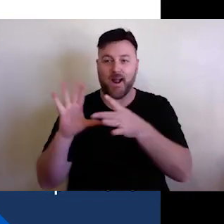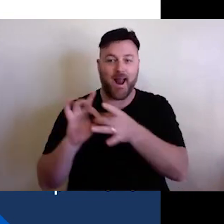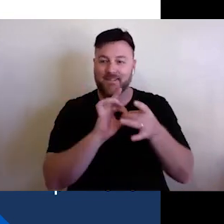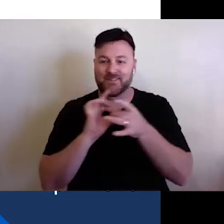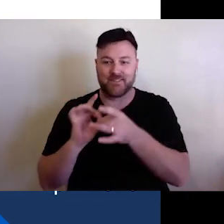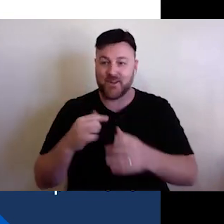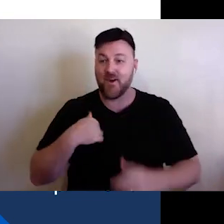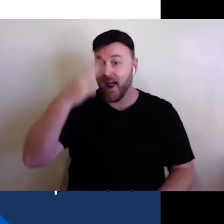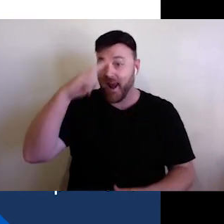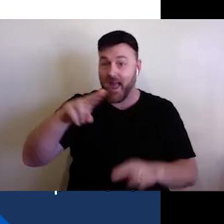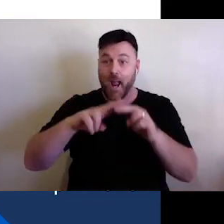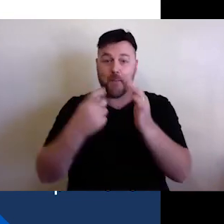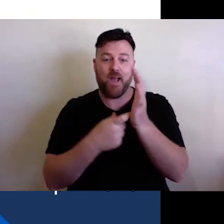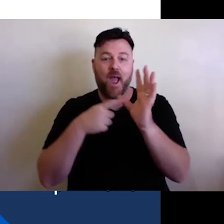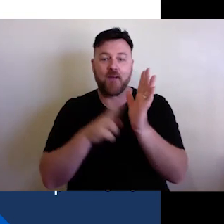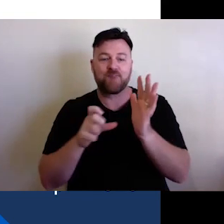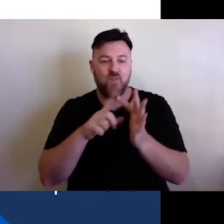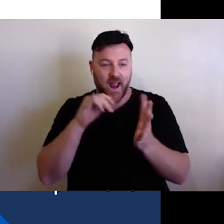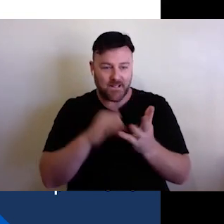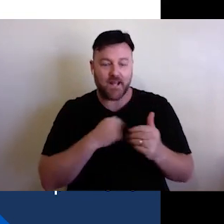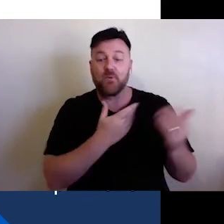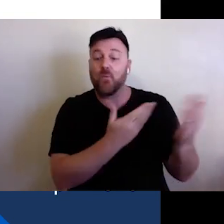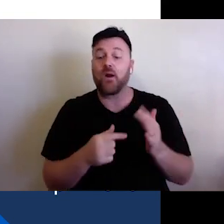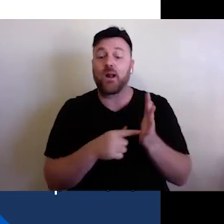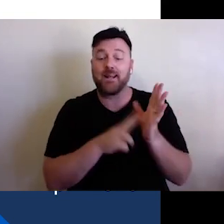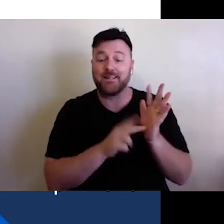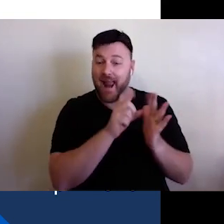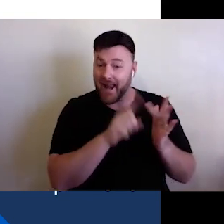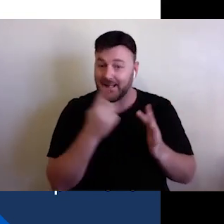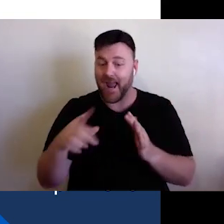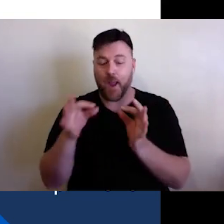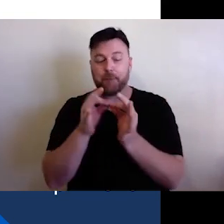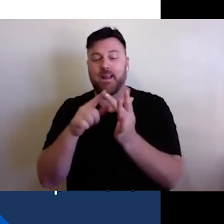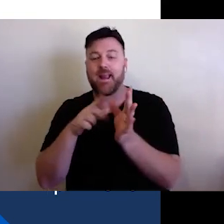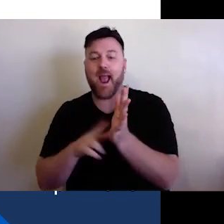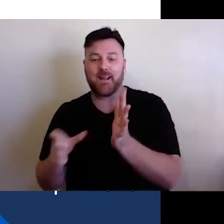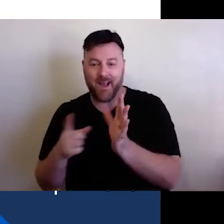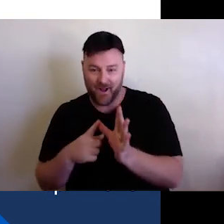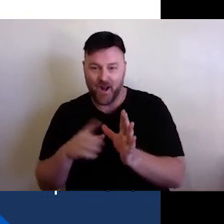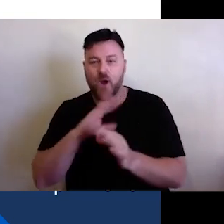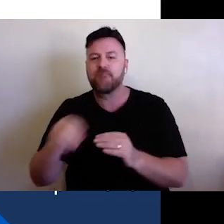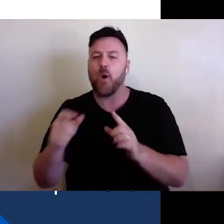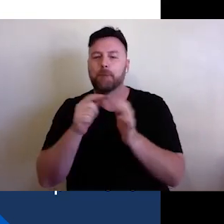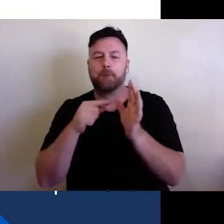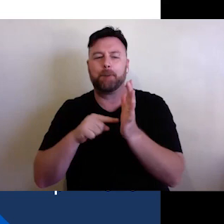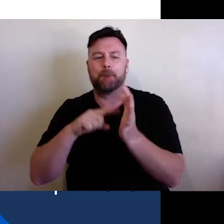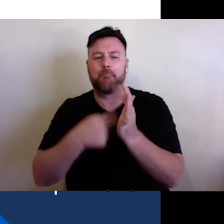Today we are welcoming Tandi Palmer Williams from Patternmakers to talk about the much